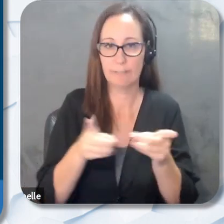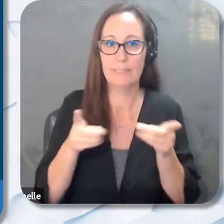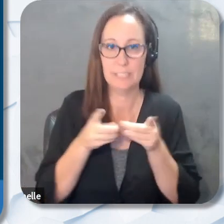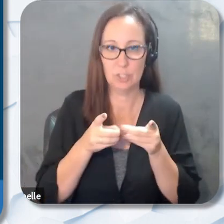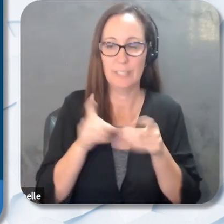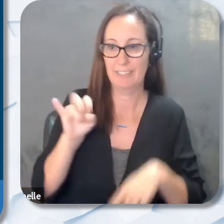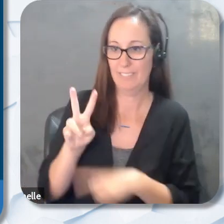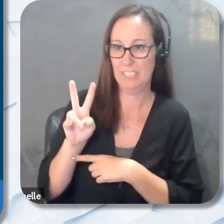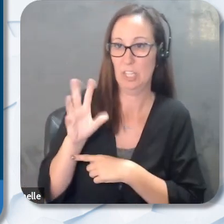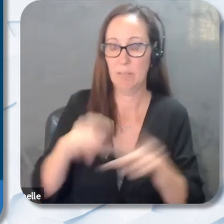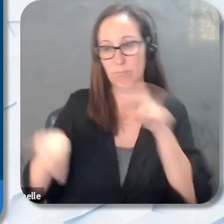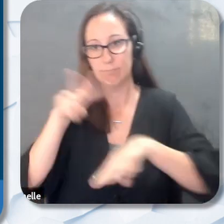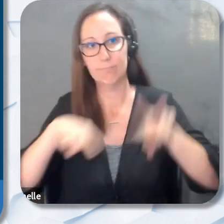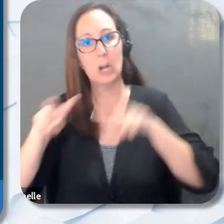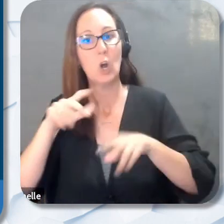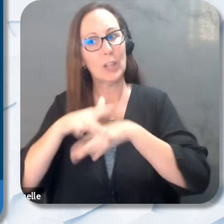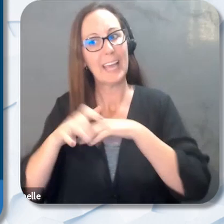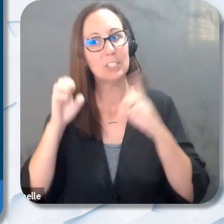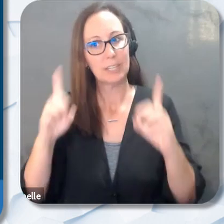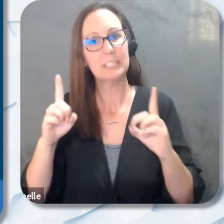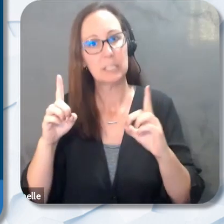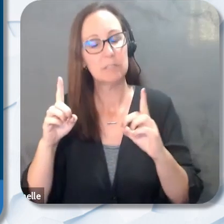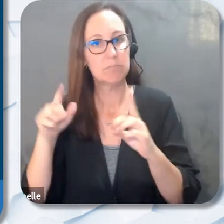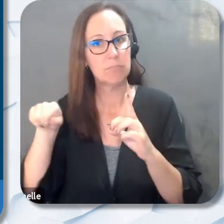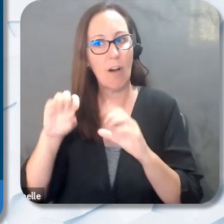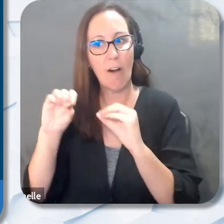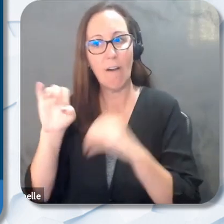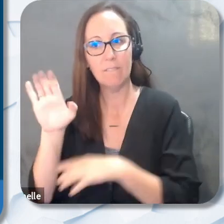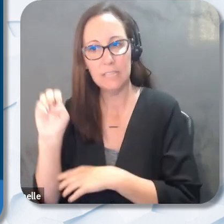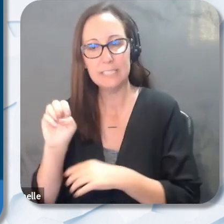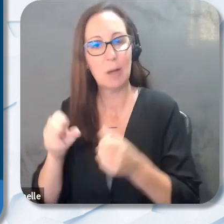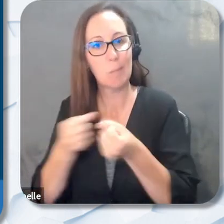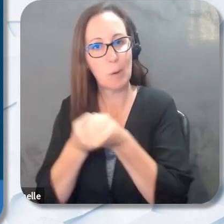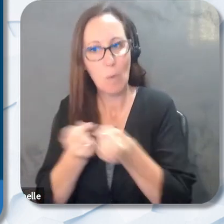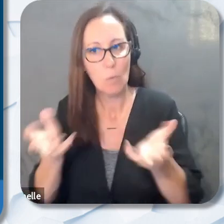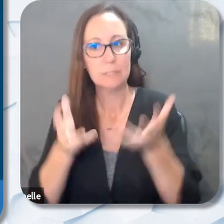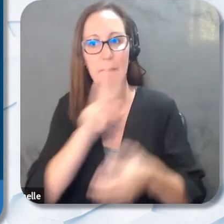systems improvement office which promotes p3 activities within the division and Hannah